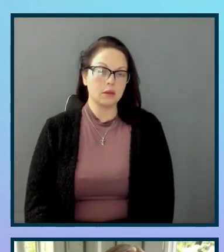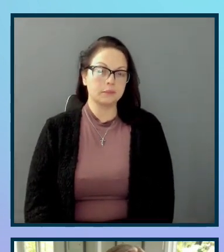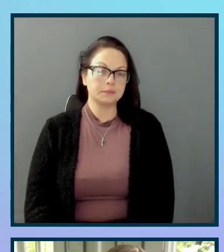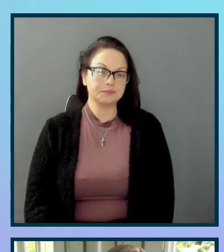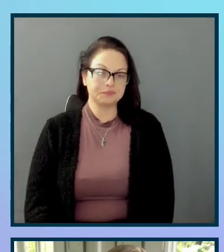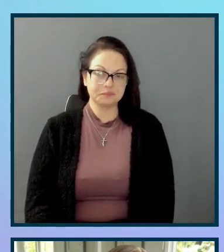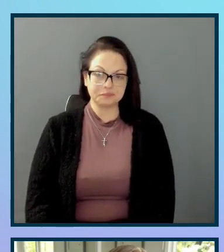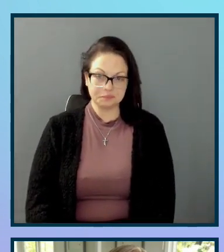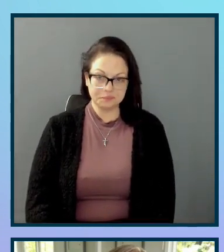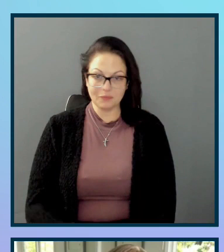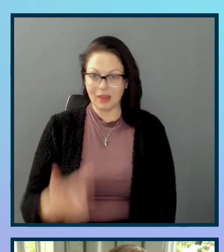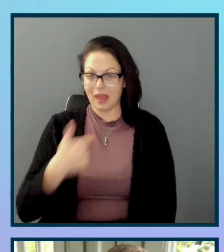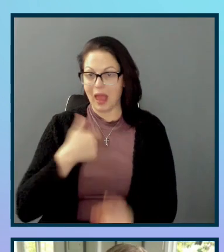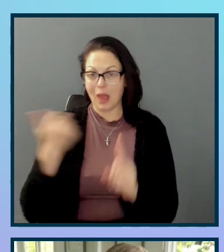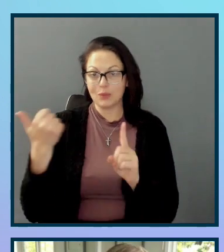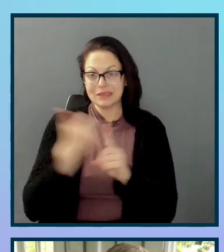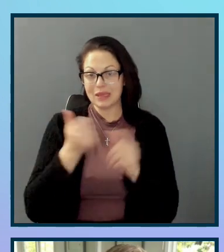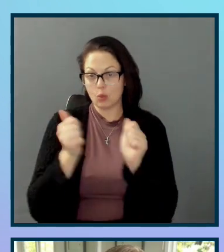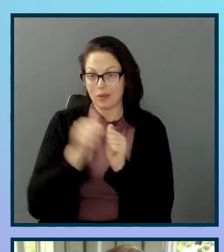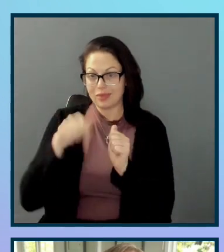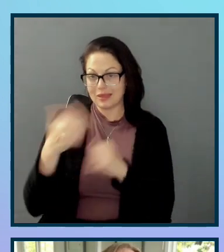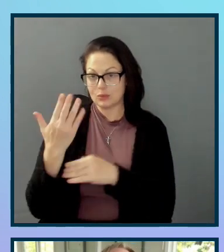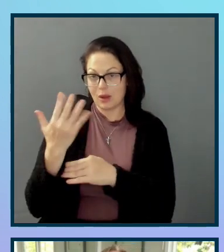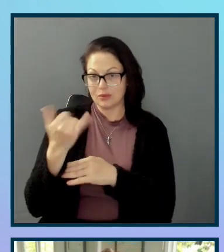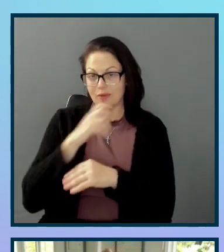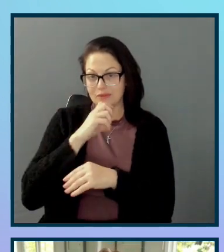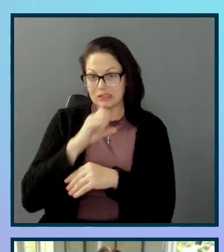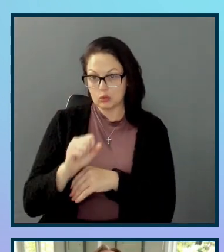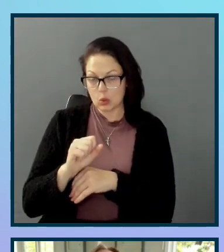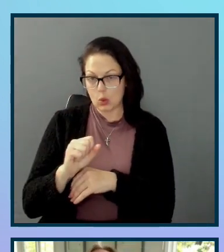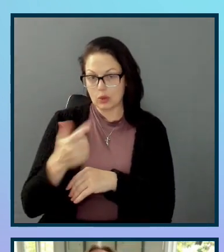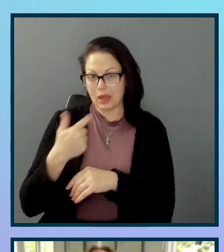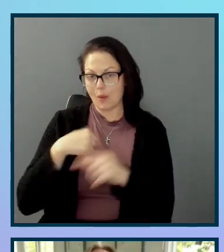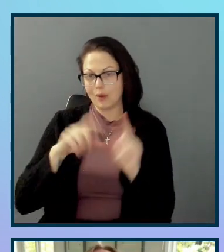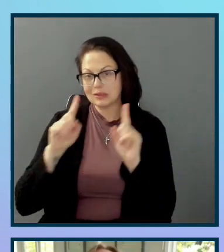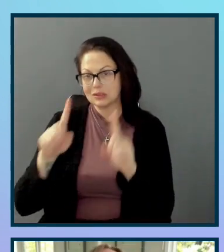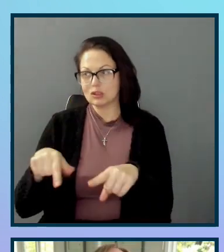and I went to go get my driver's license. Super excited about getting a driver's license.